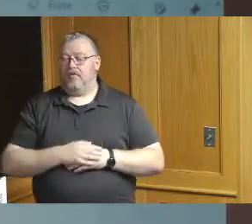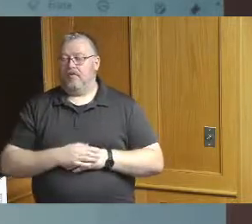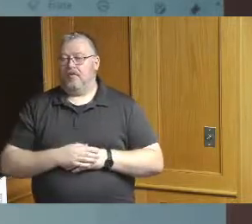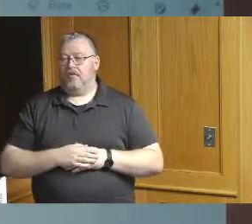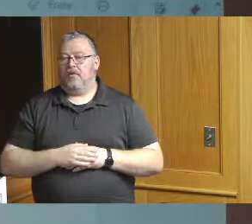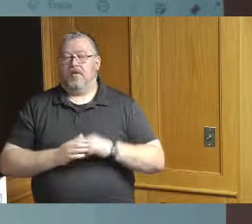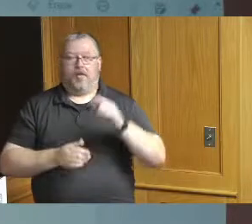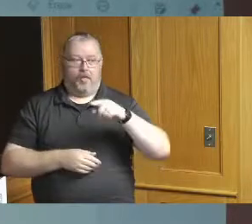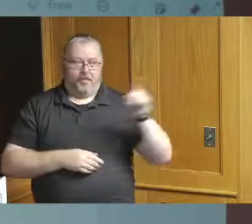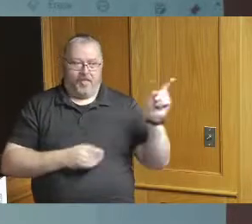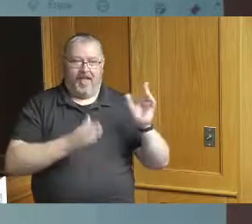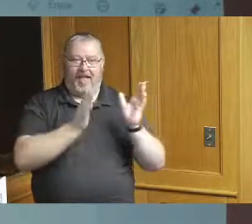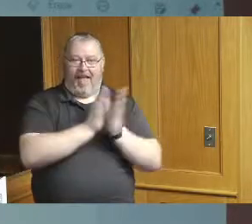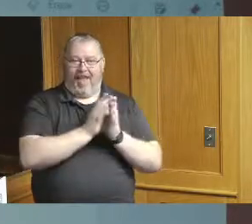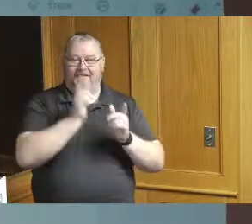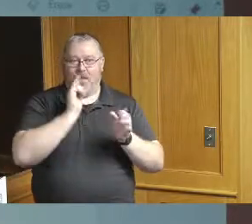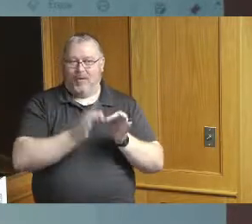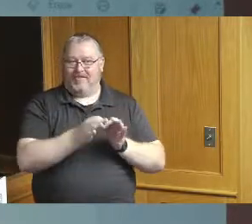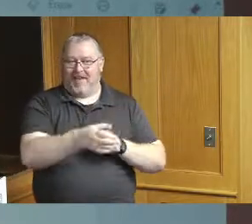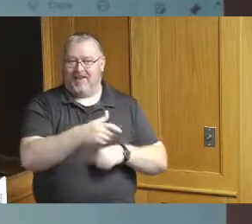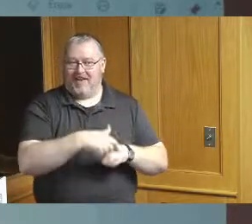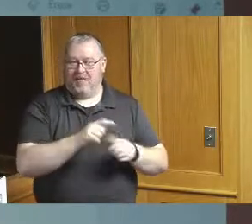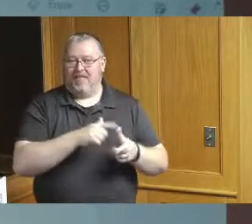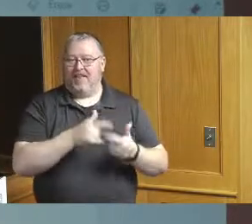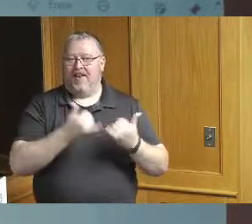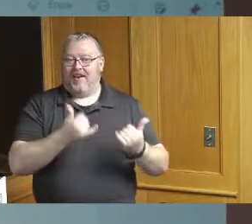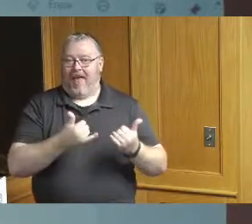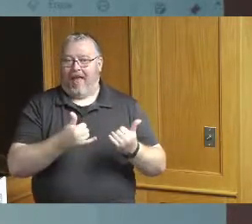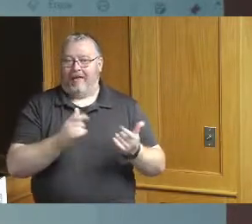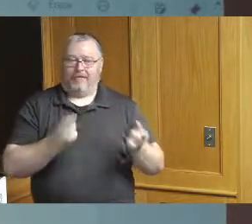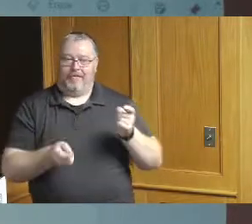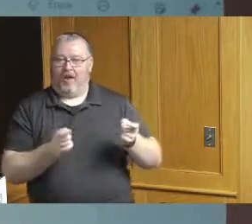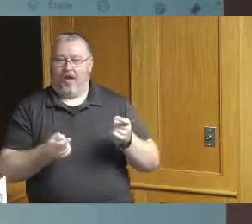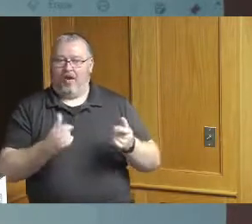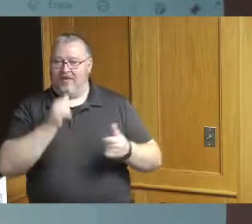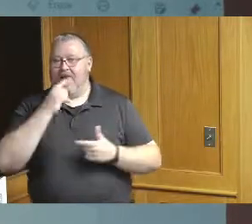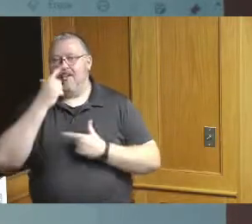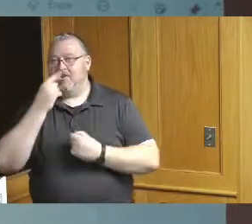they asked for the extended time but then they've also said they're not interested in the extended